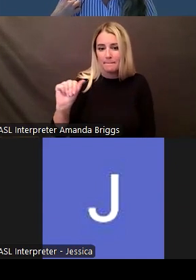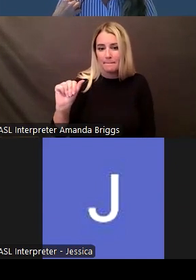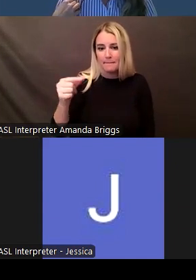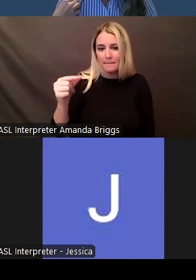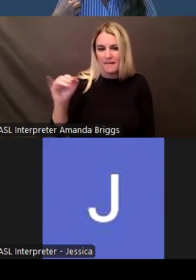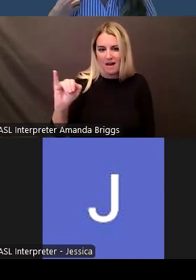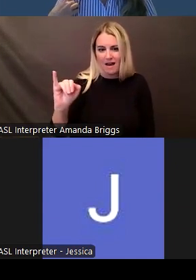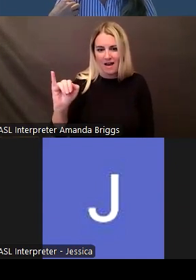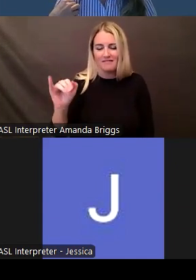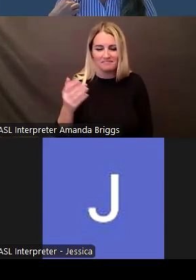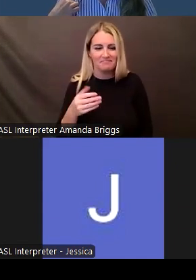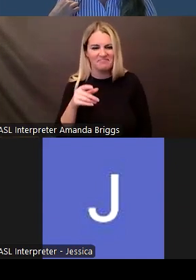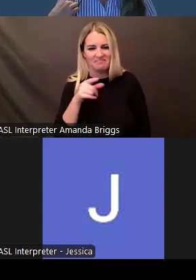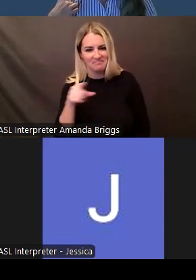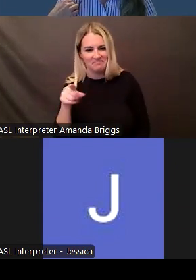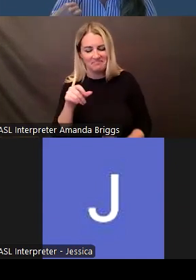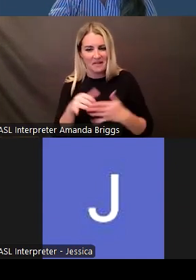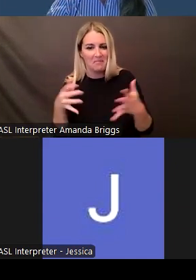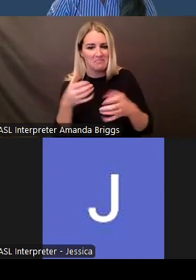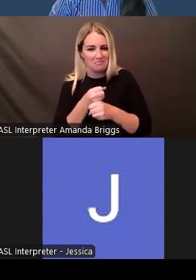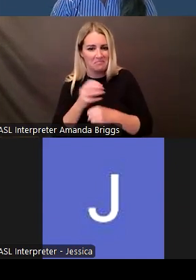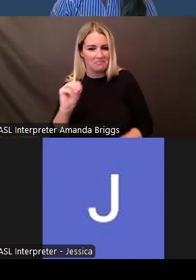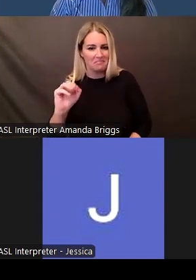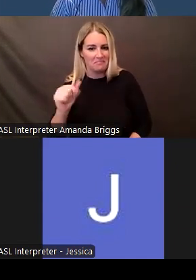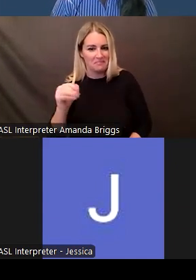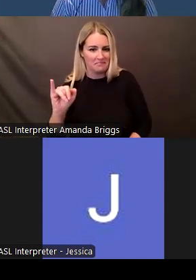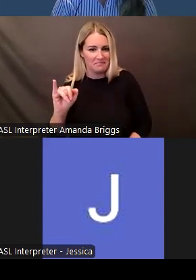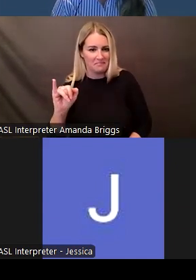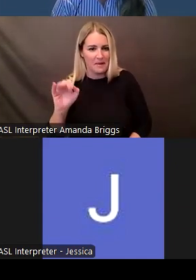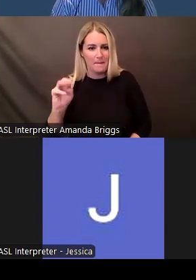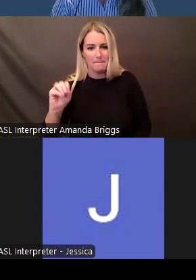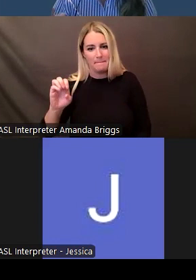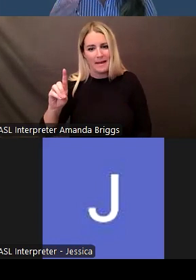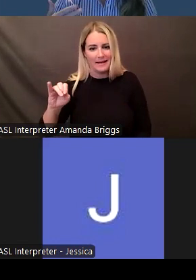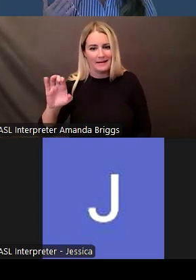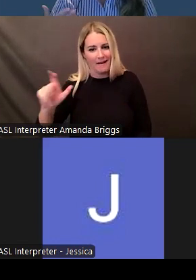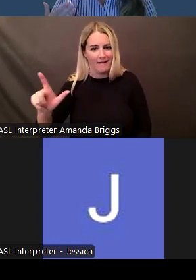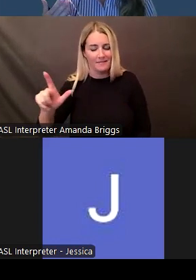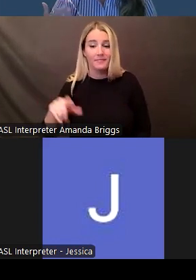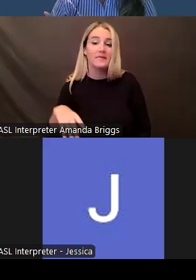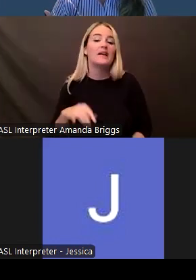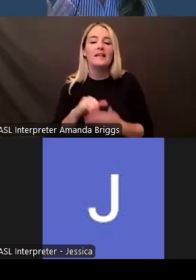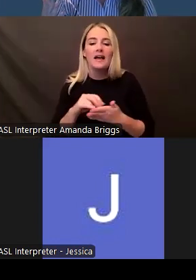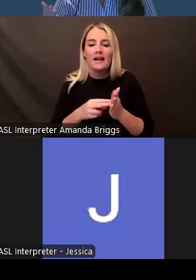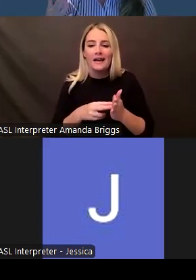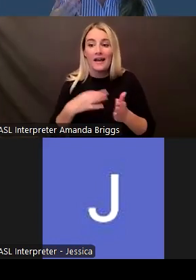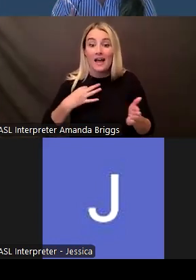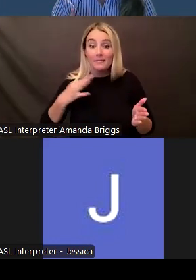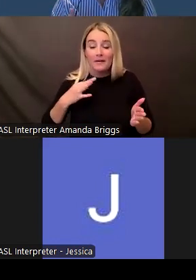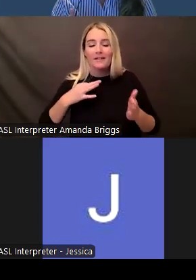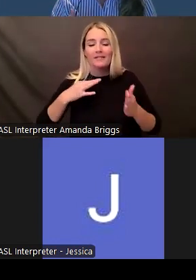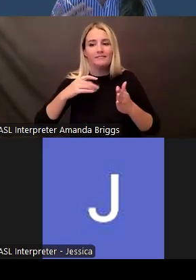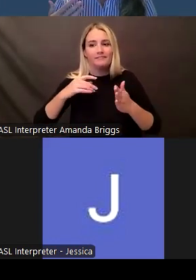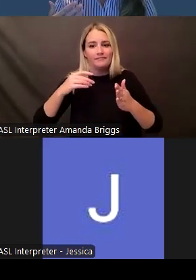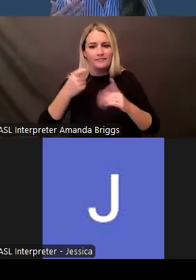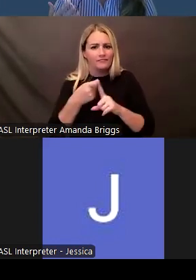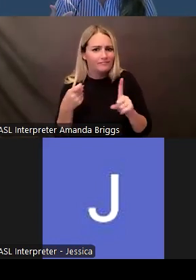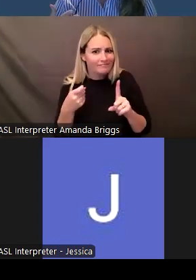M-A-G-I, Medi-Cal. So essentially what this is just Medi-Cal eligibility based on your income